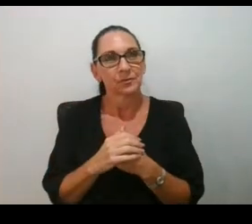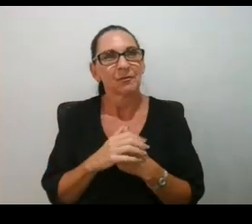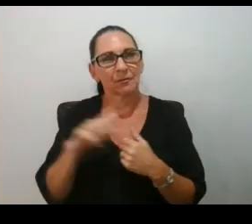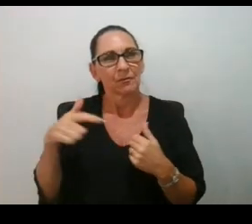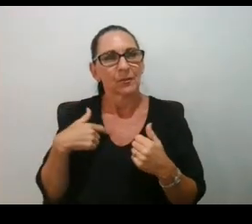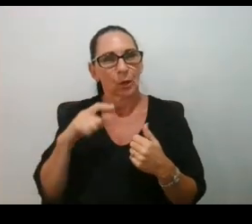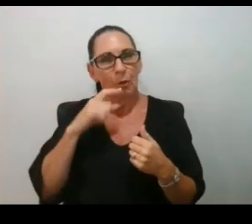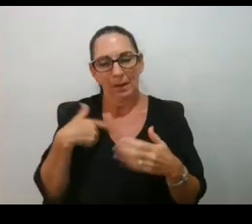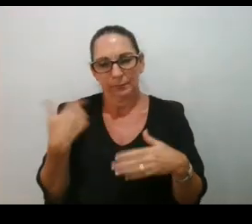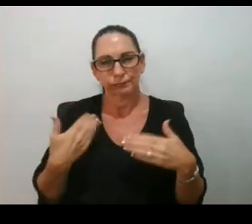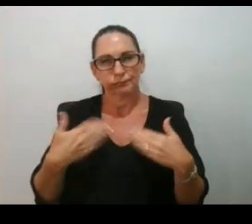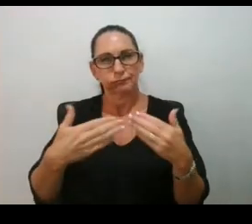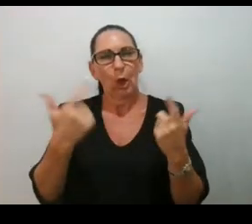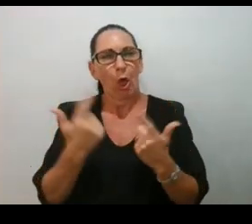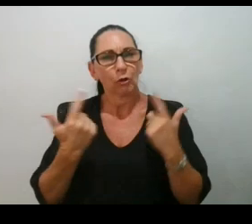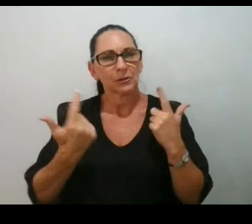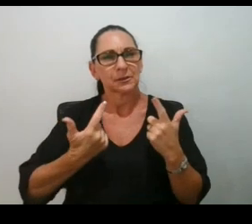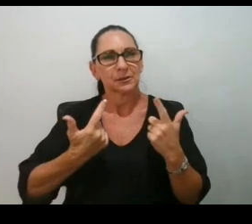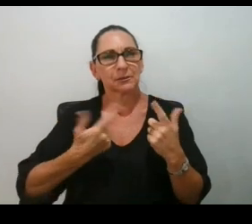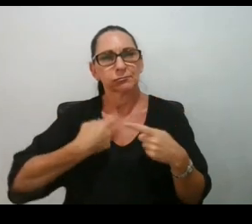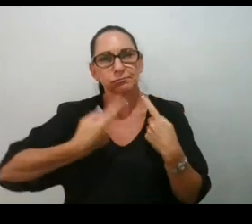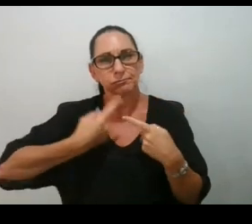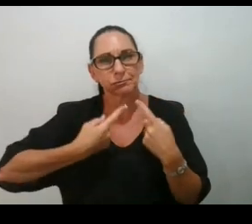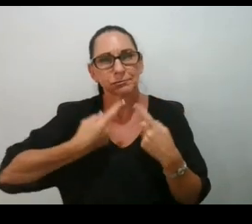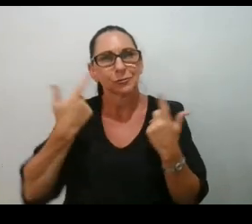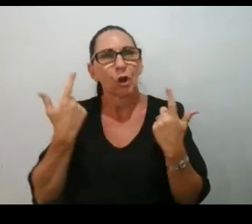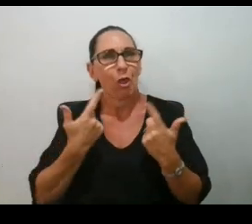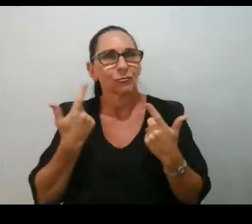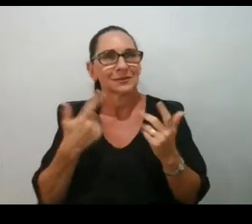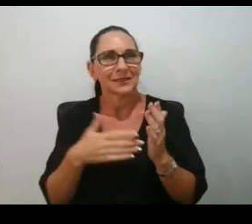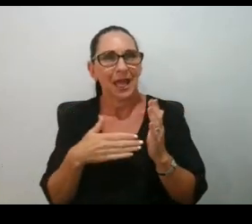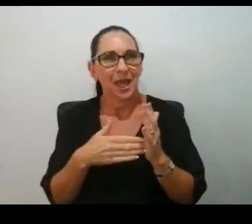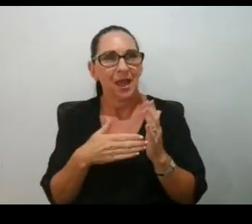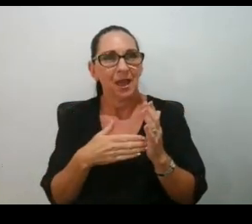a lot of stuff today there's a lot of information so you've got your hand out there so please feel